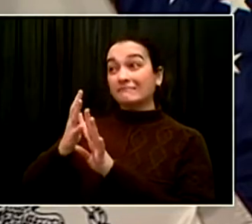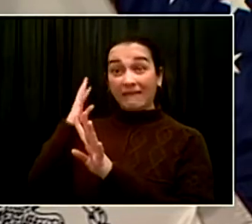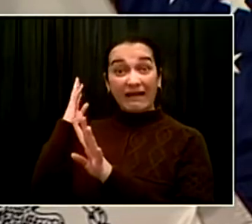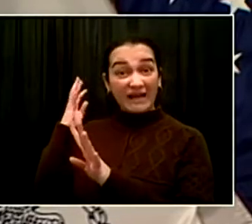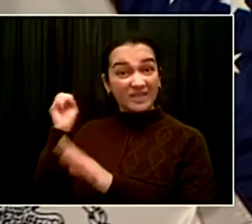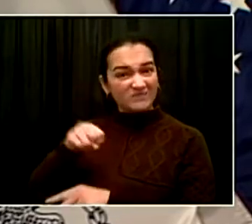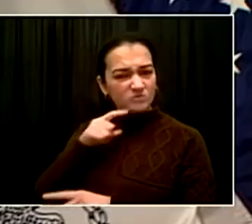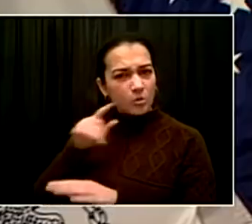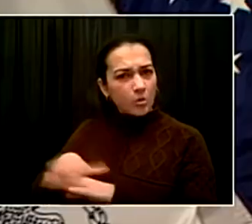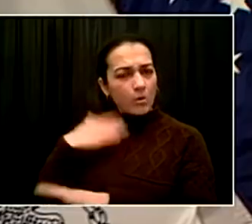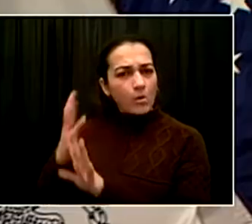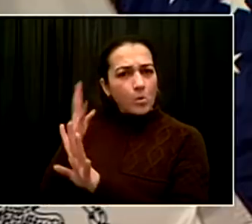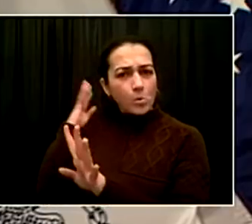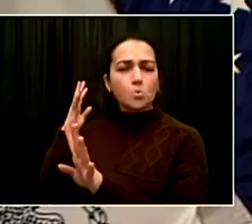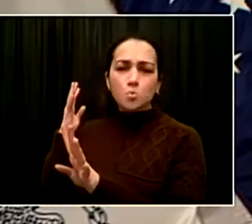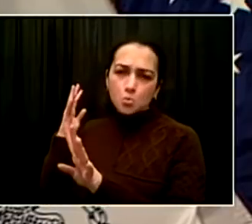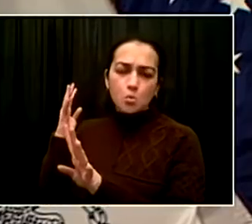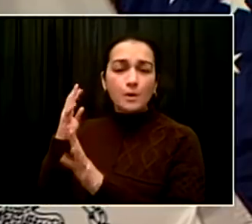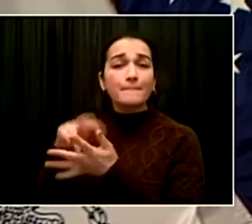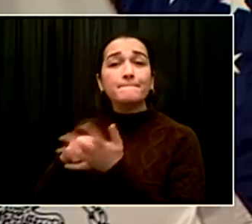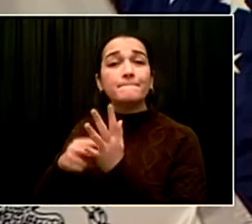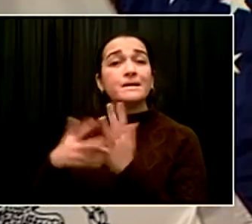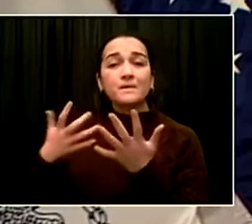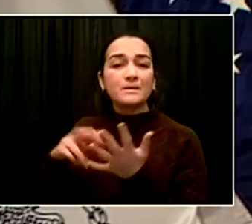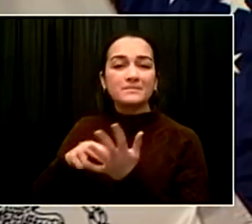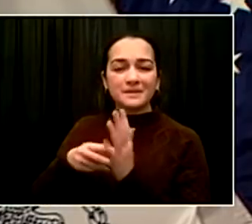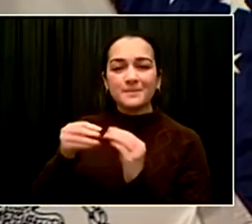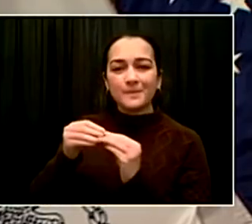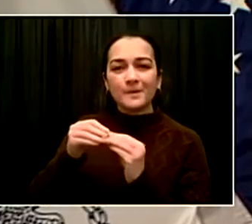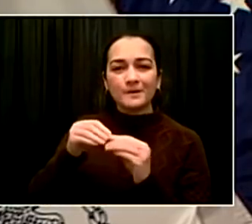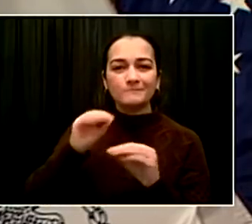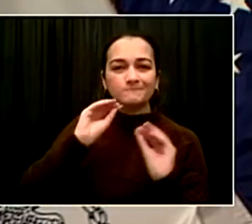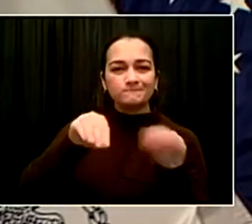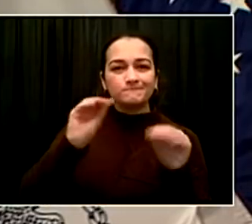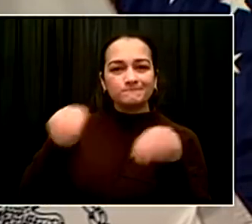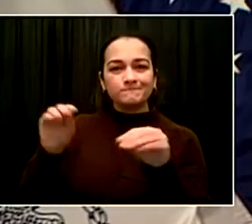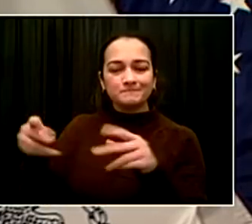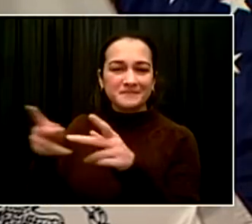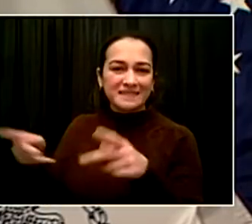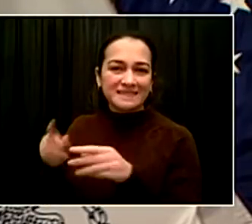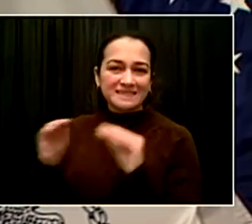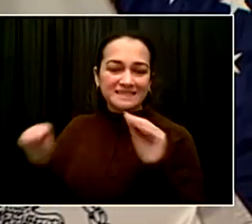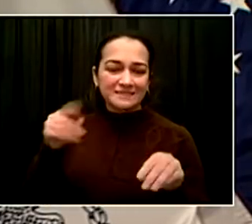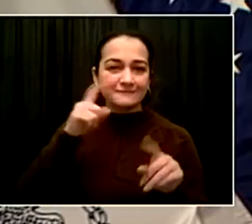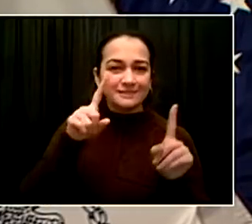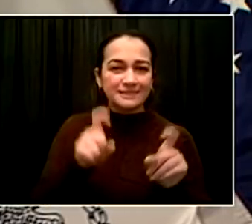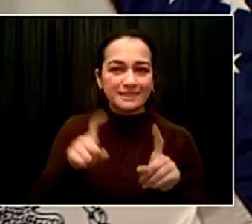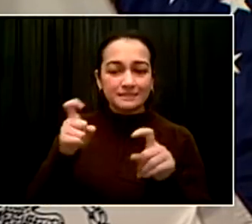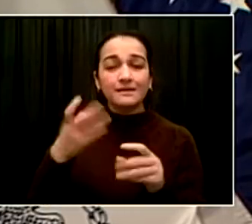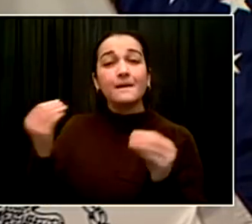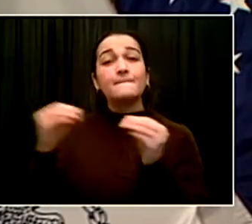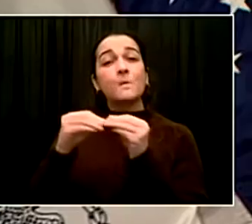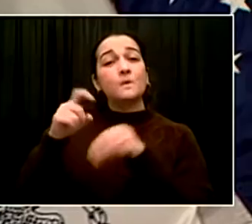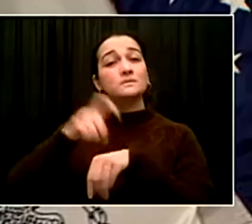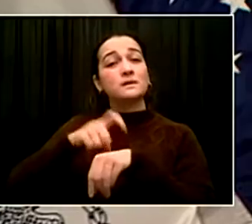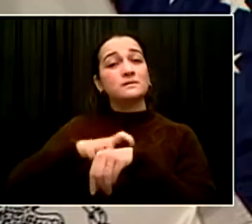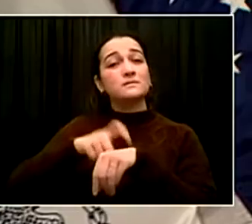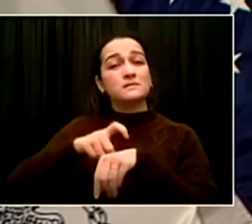I WILL START AND I WILL TURN TO DR. LONG AND DR. CHAUNCEY. FIRST OF ALL, WHAT WE ARE DOING TO RELIEVE SOME OF THE PRESSURE